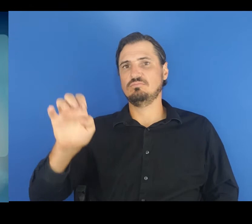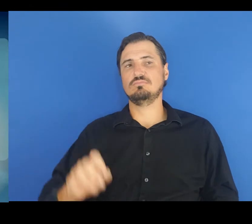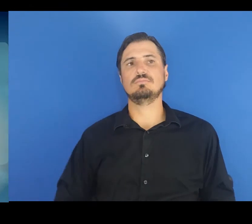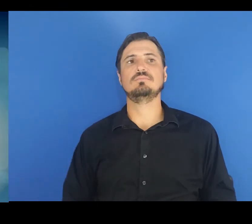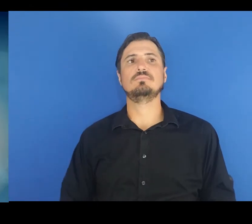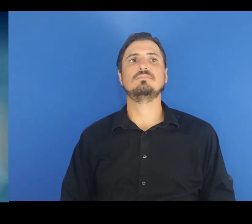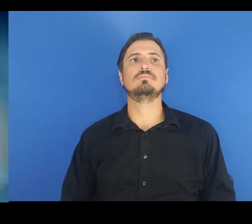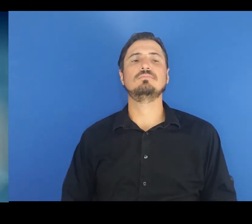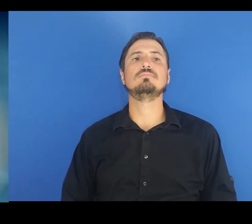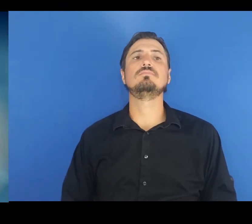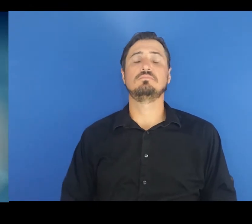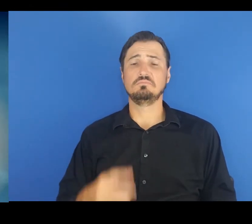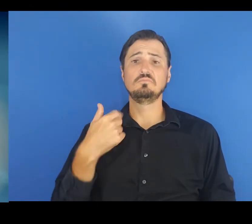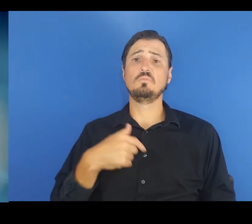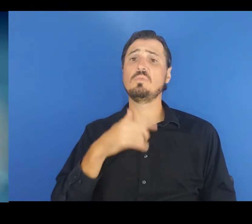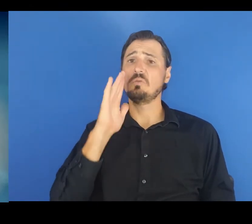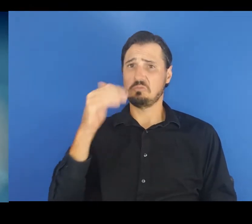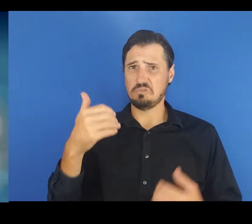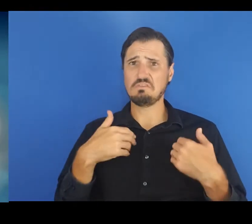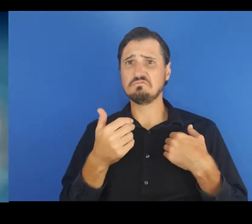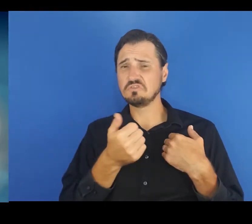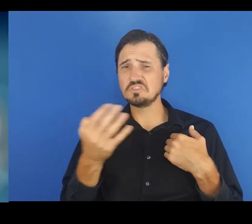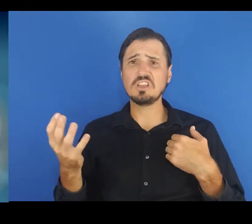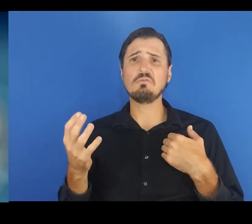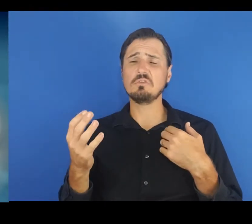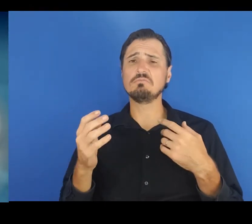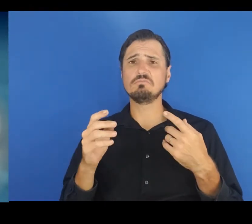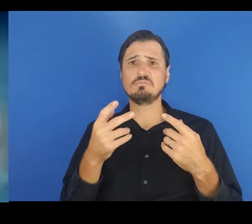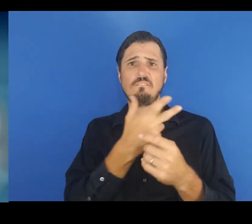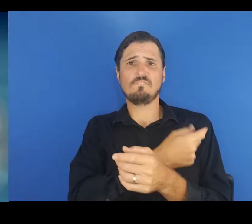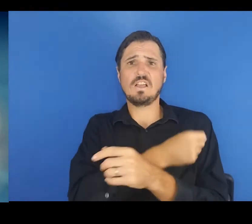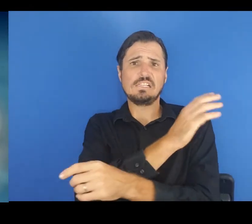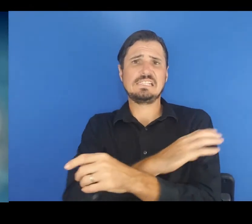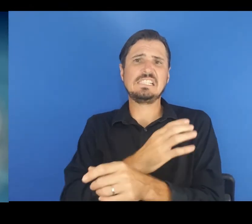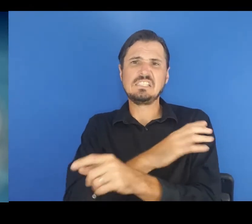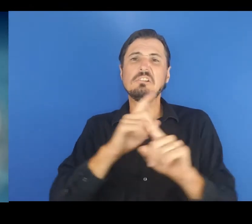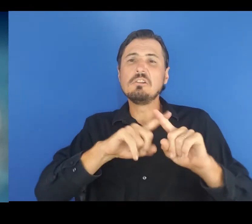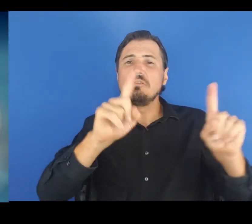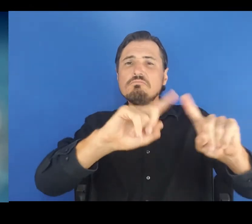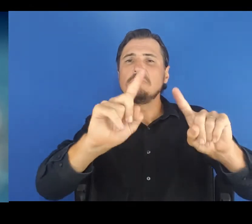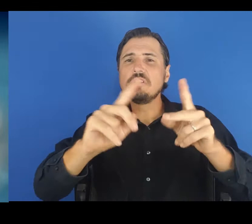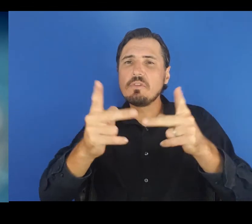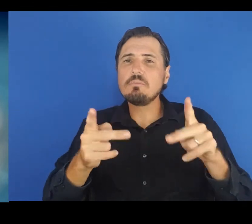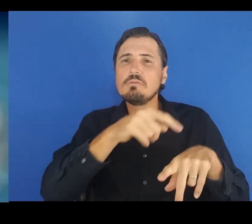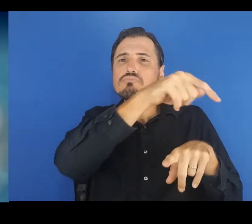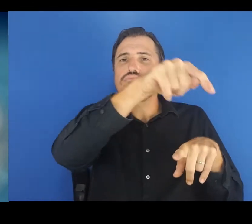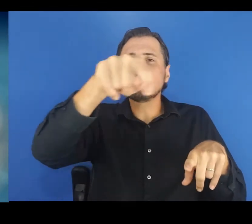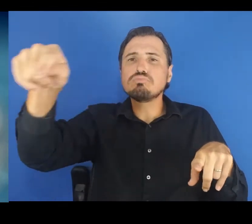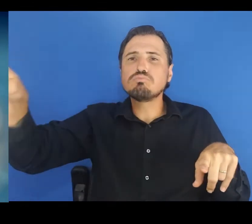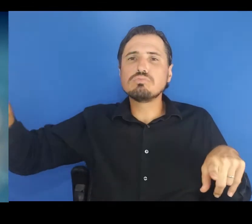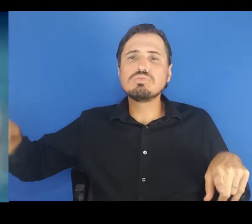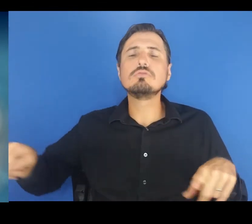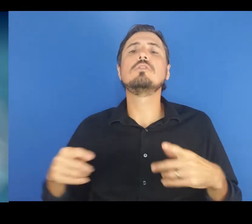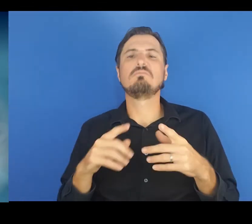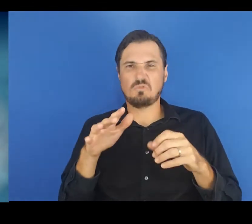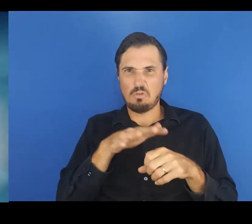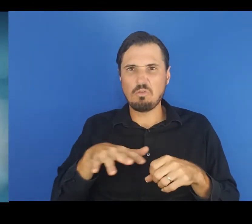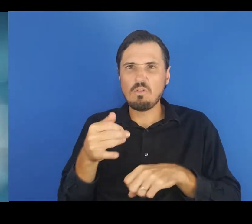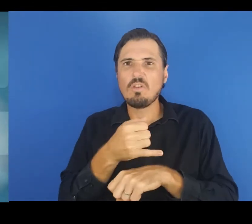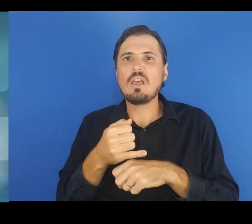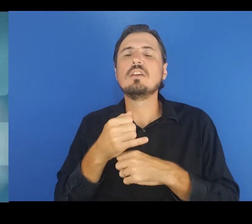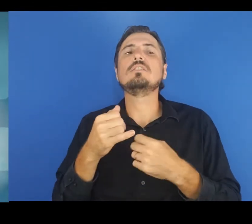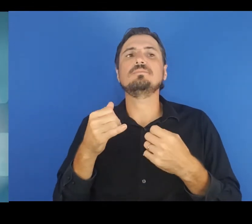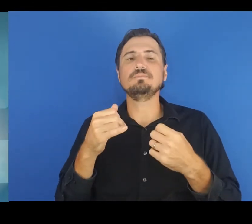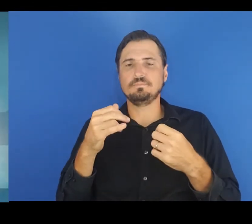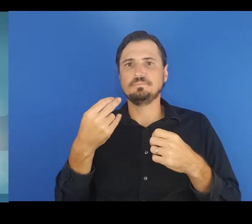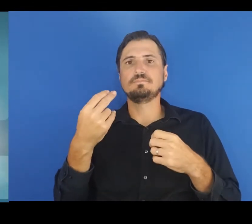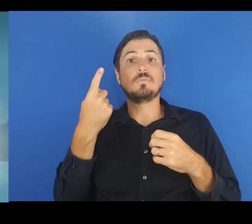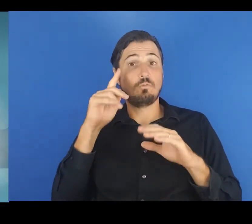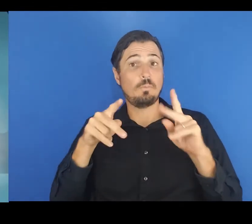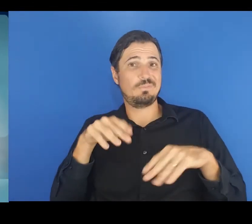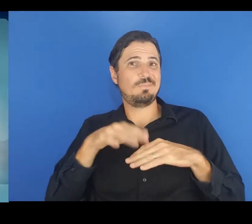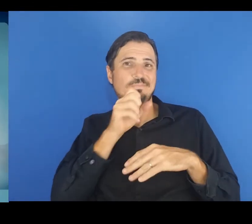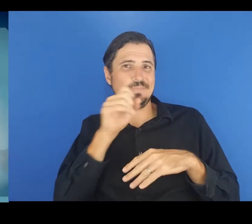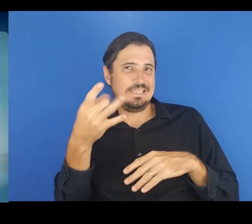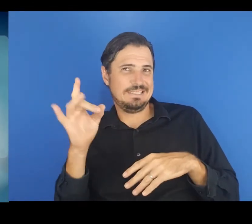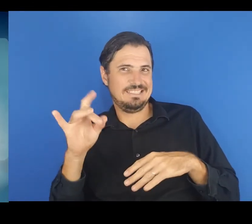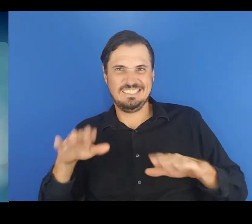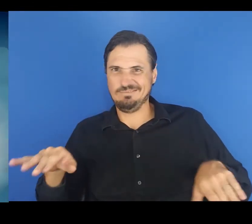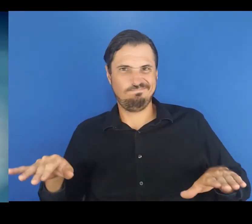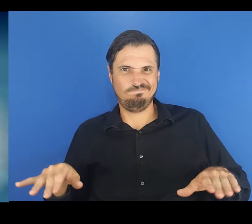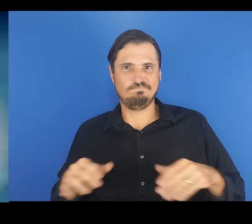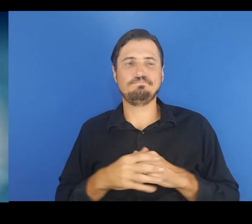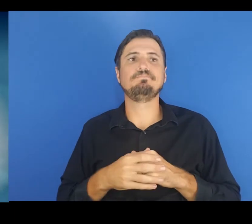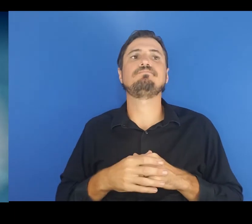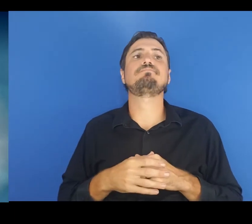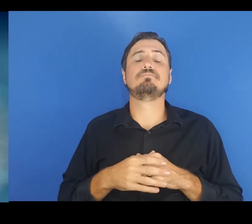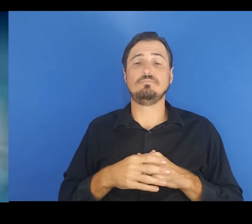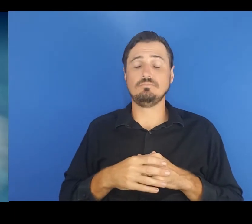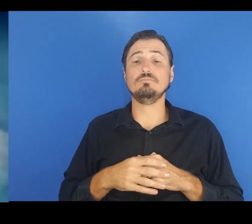Health officials are planning several upcoming pop-up vaccine clinics in the coming weeks for those 18 and older. They are sponsored by Ho`ola Lahui Community Health Clinic, in partnership